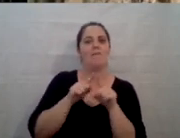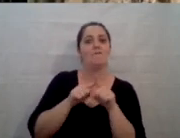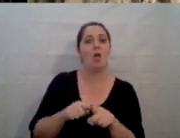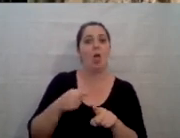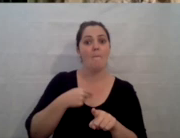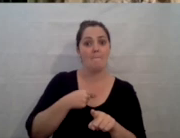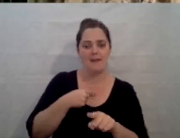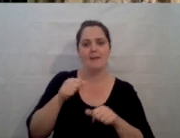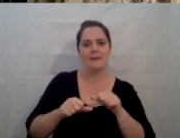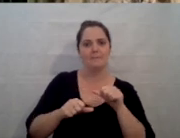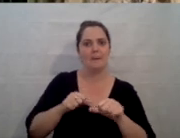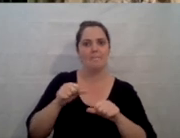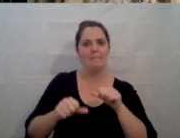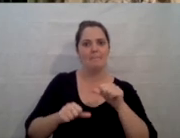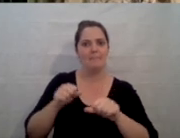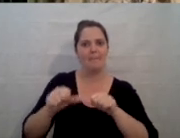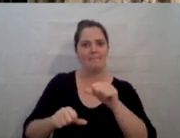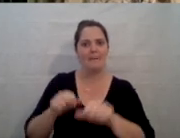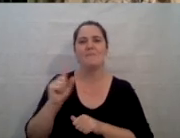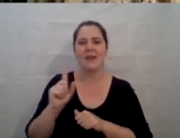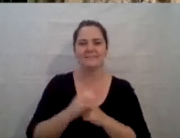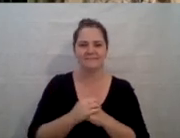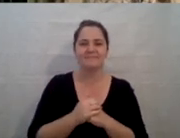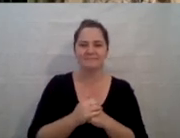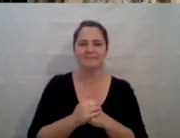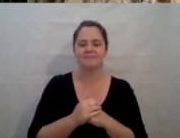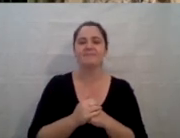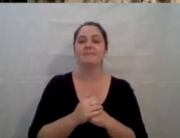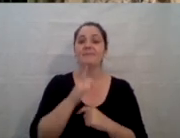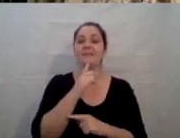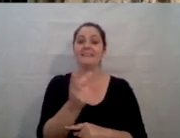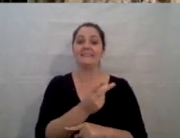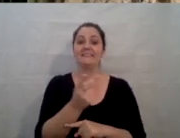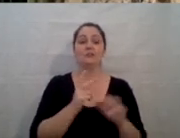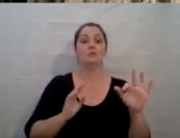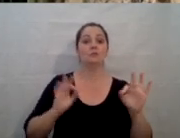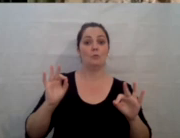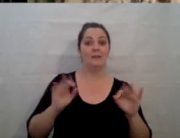step and then even as Atticus and Rachel are posing and you are drawing at home, I'm gonna be